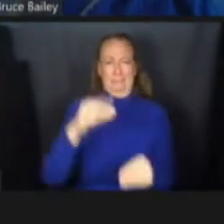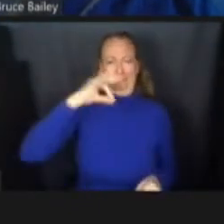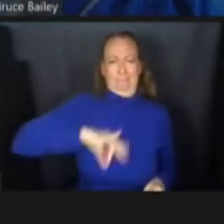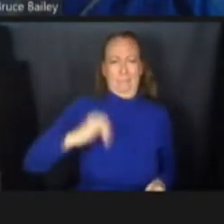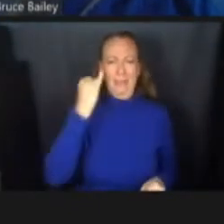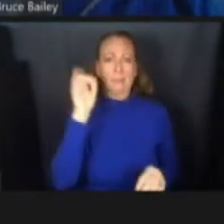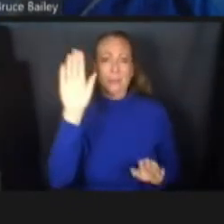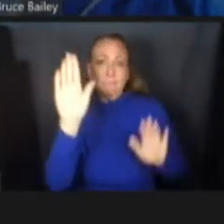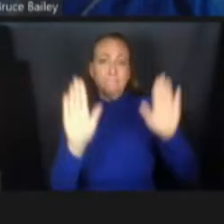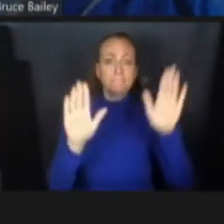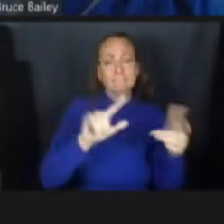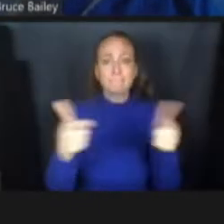Next slide.